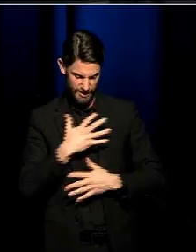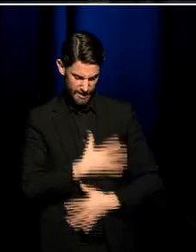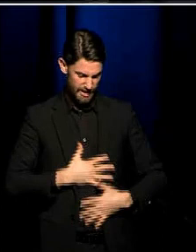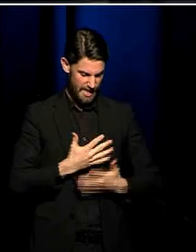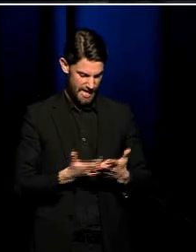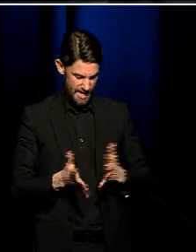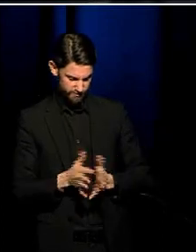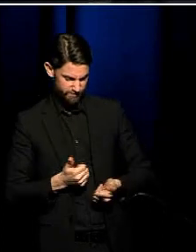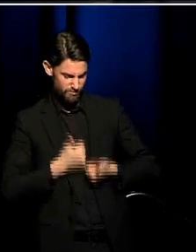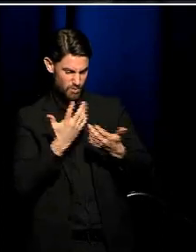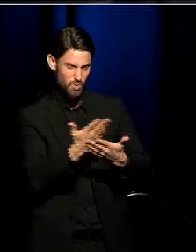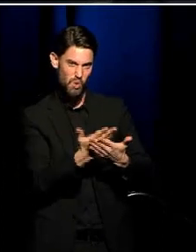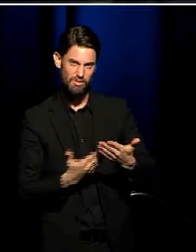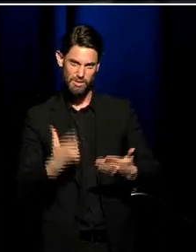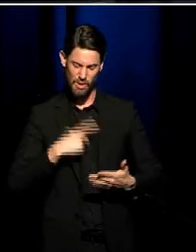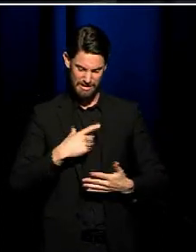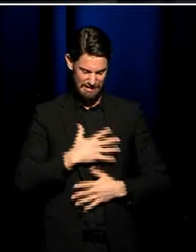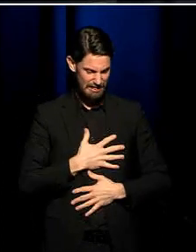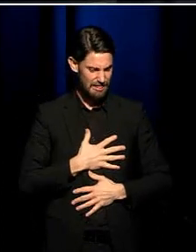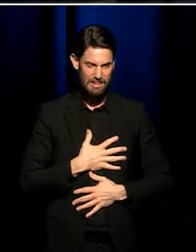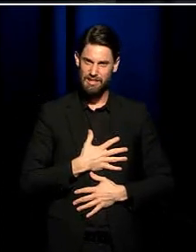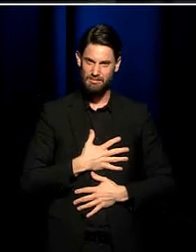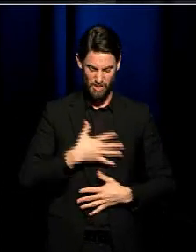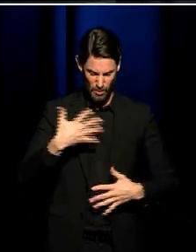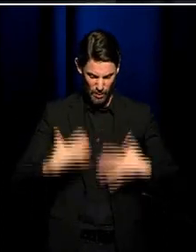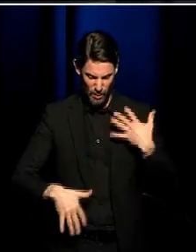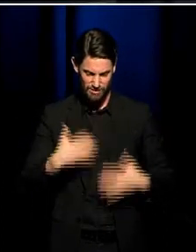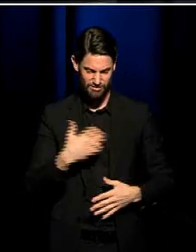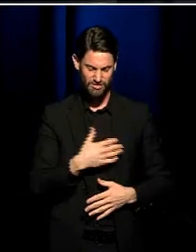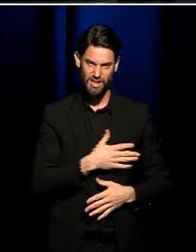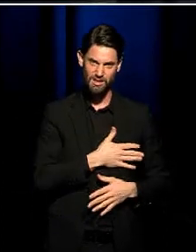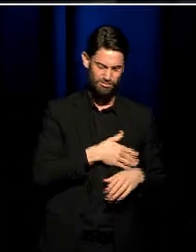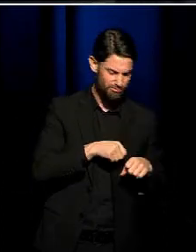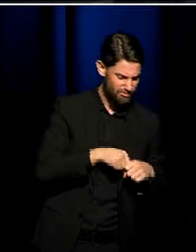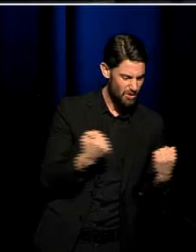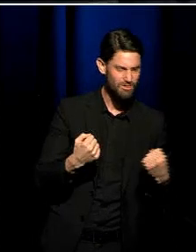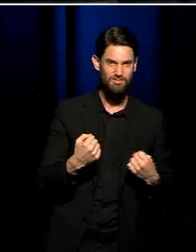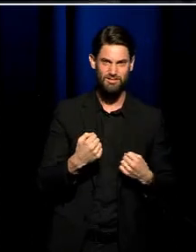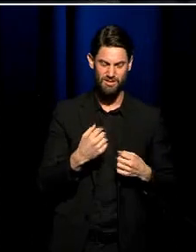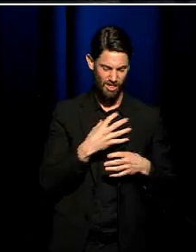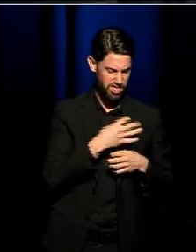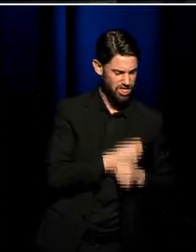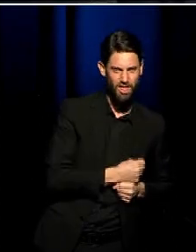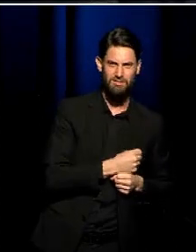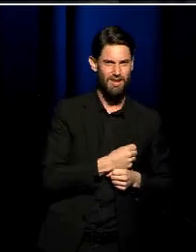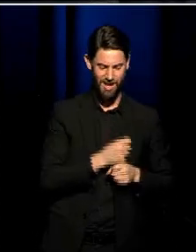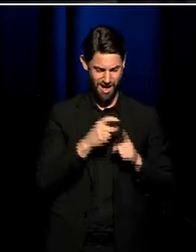stories are deeply personal, hurtful and often a source of personal trauma. I want